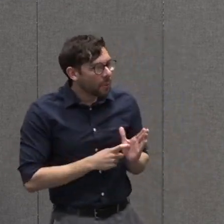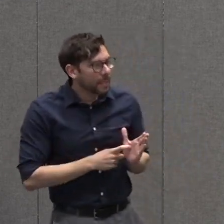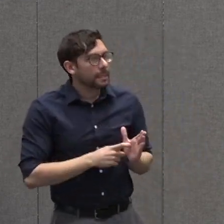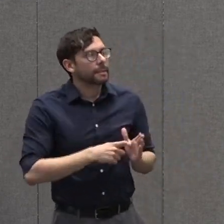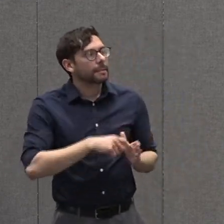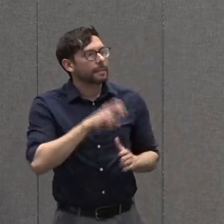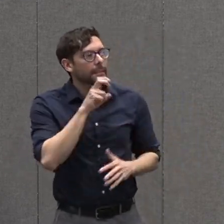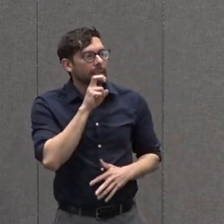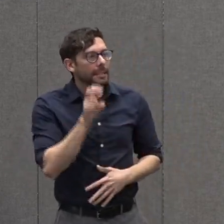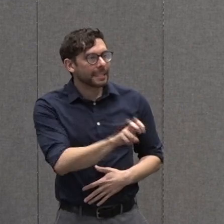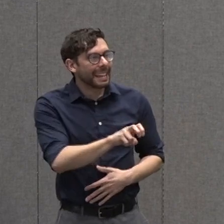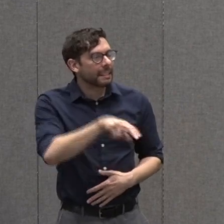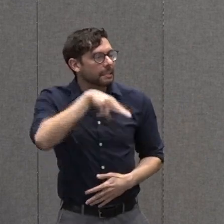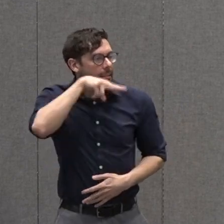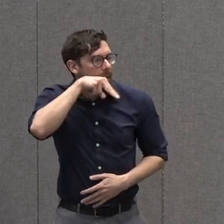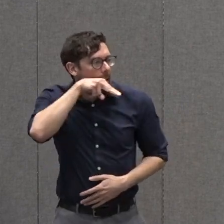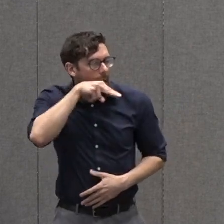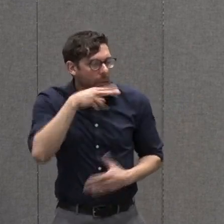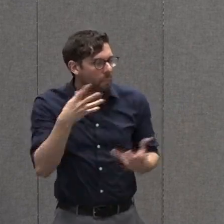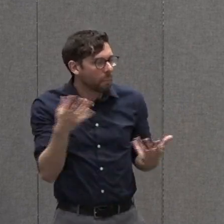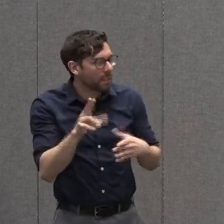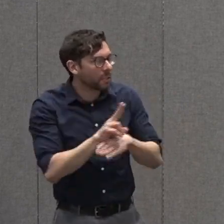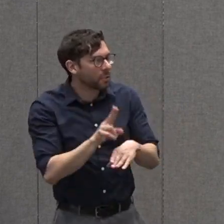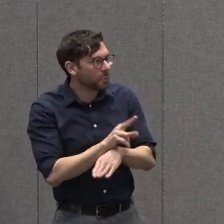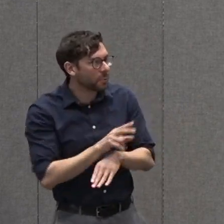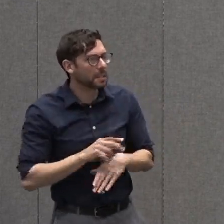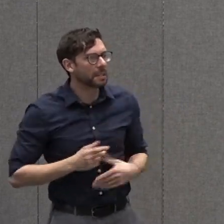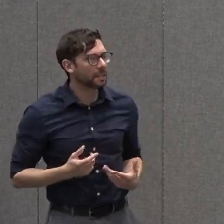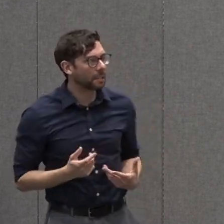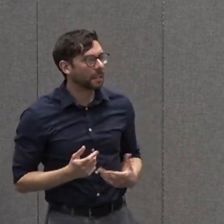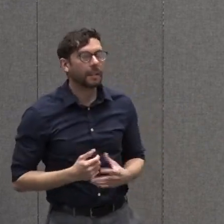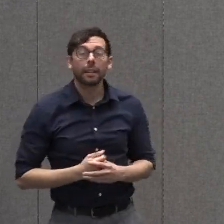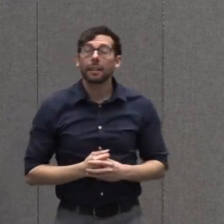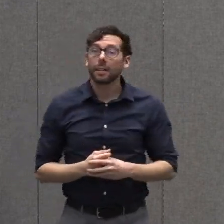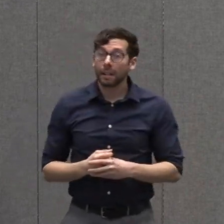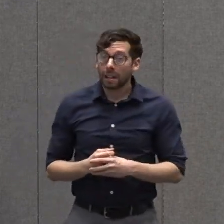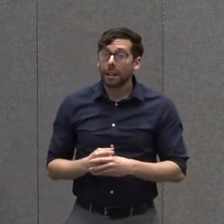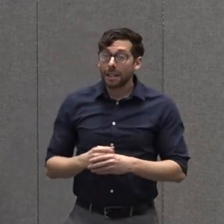That is used to pick up smells in their environment,